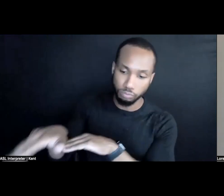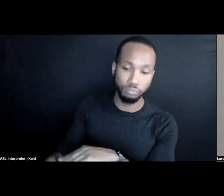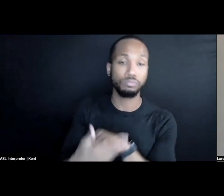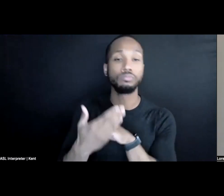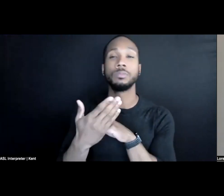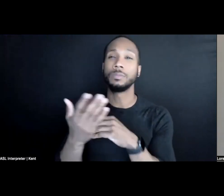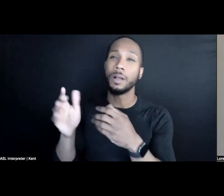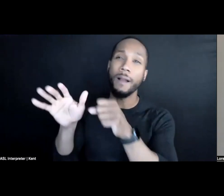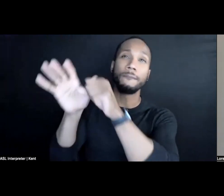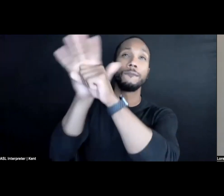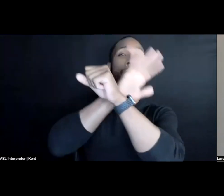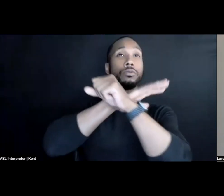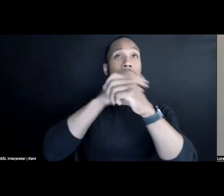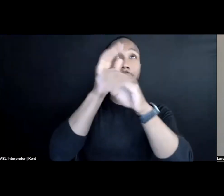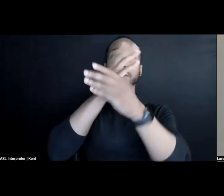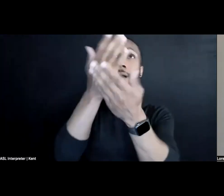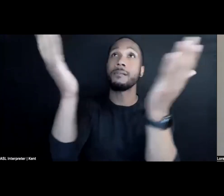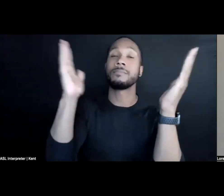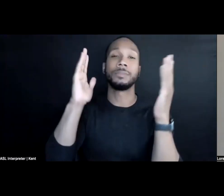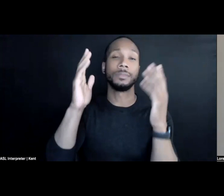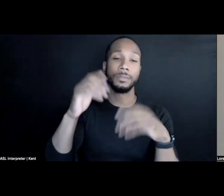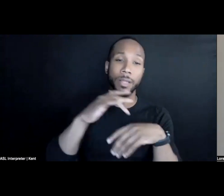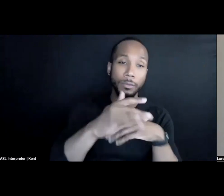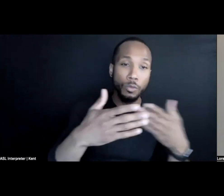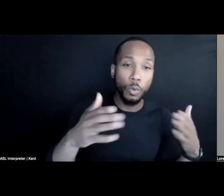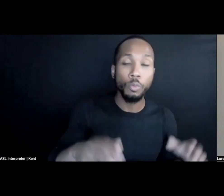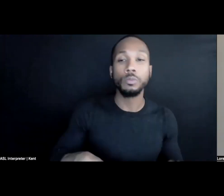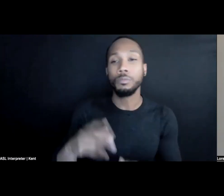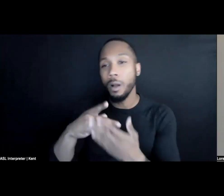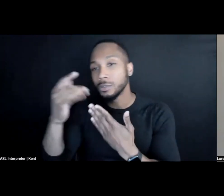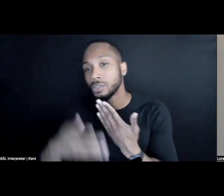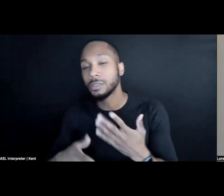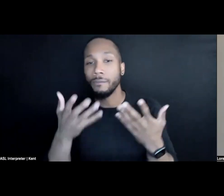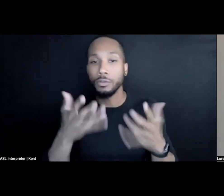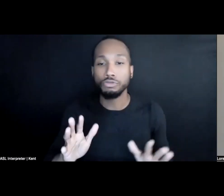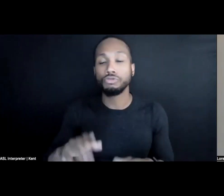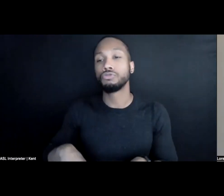covered the skies, the empty rooms, the projects half done and blank, the weariness, the fights